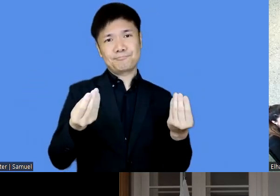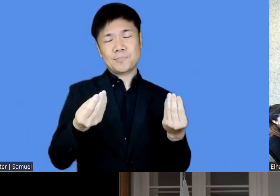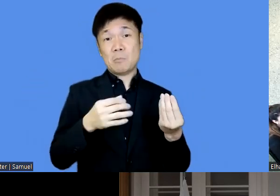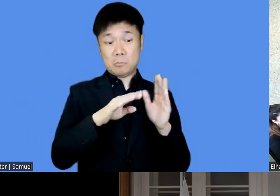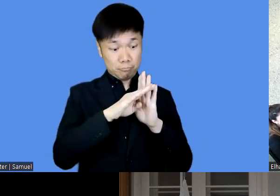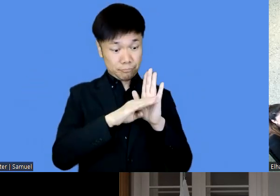that.